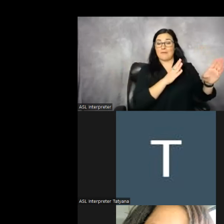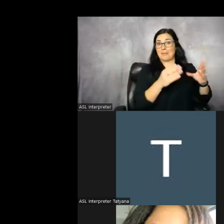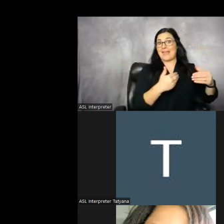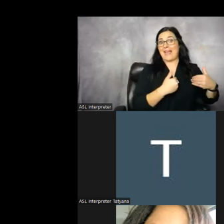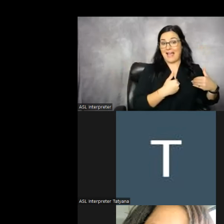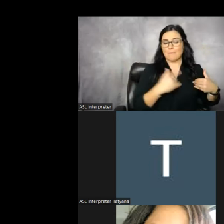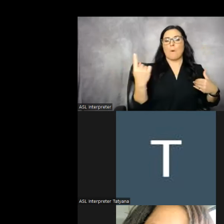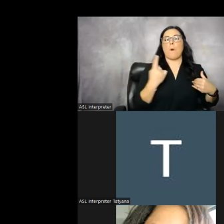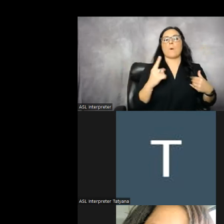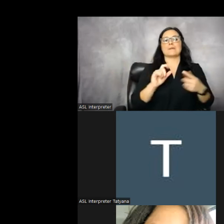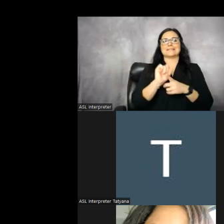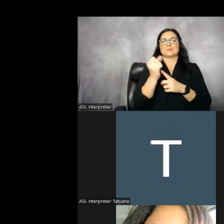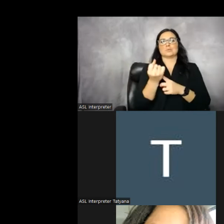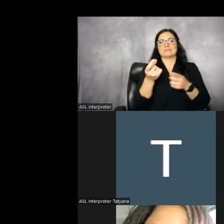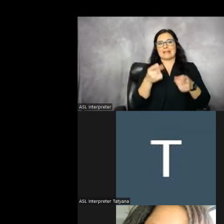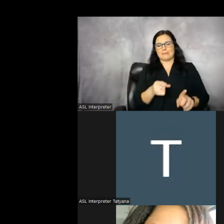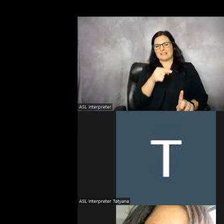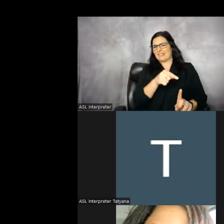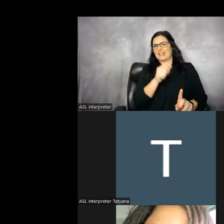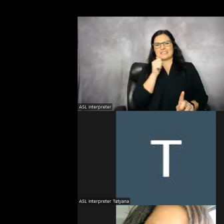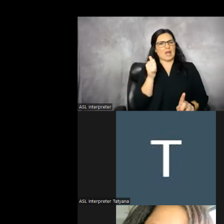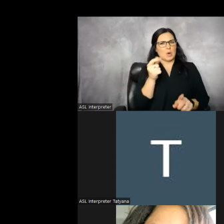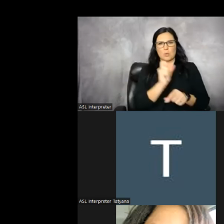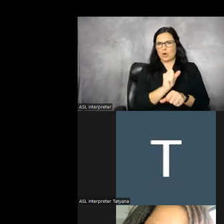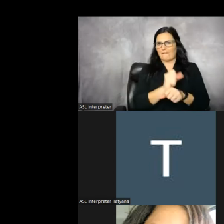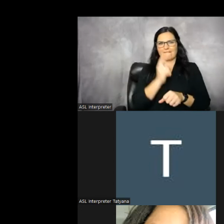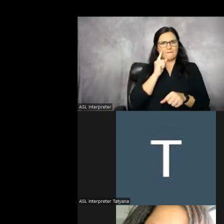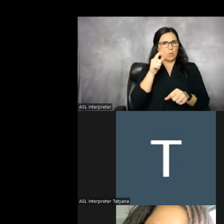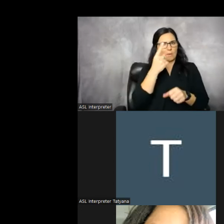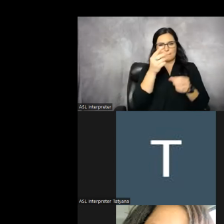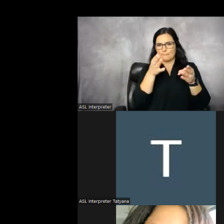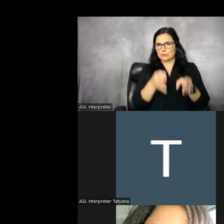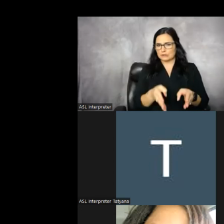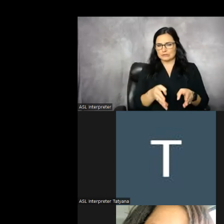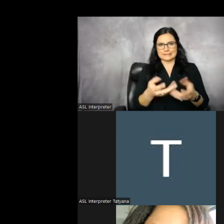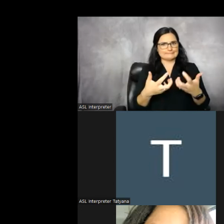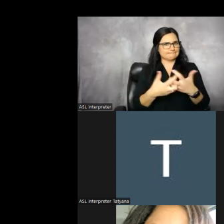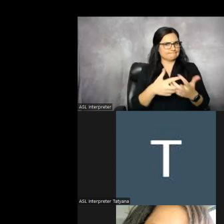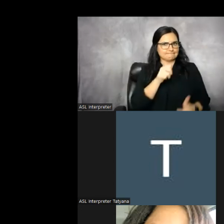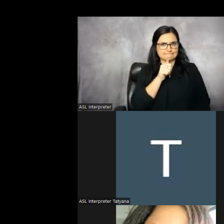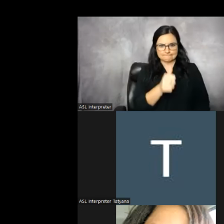to be the situation where that won't work for a certain individual and their particular needs